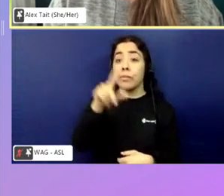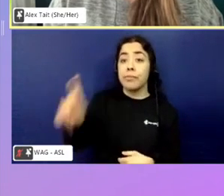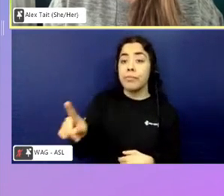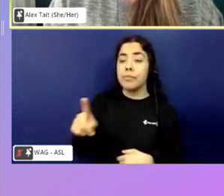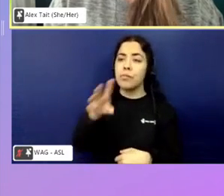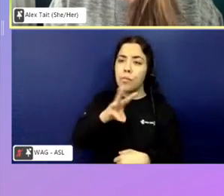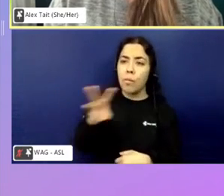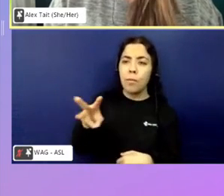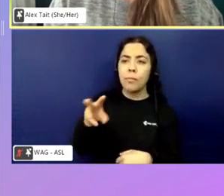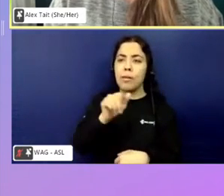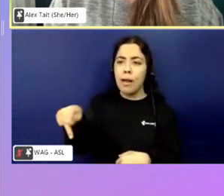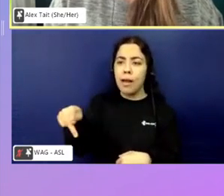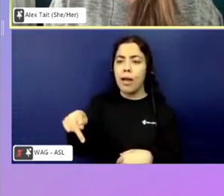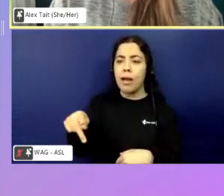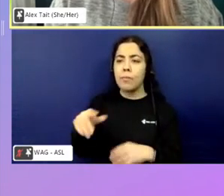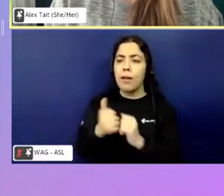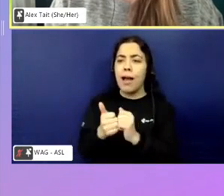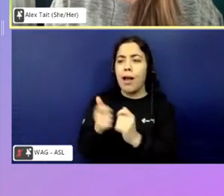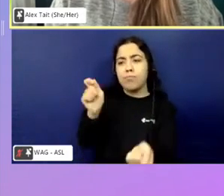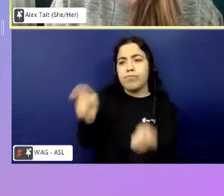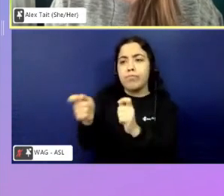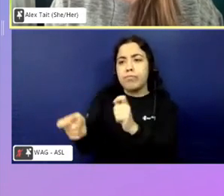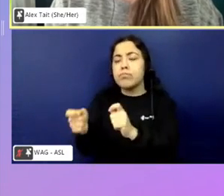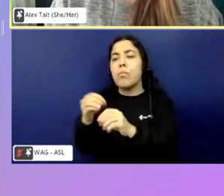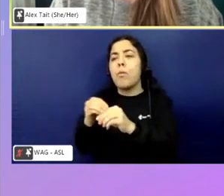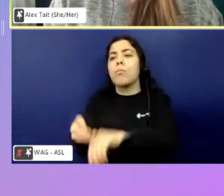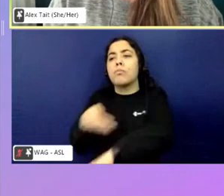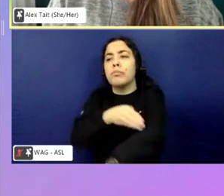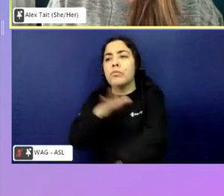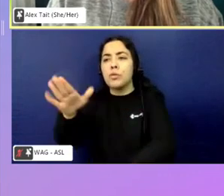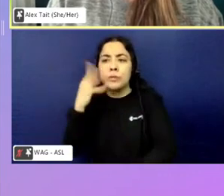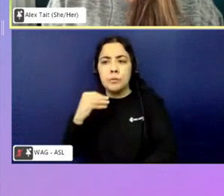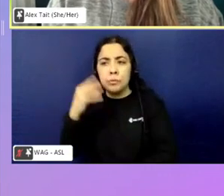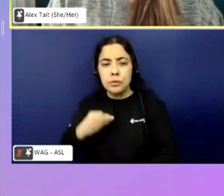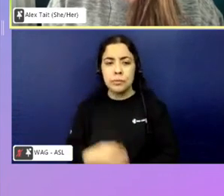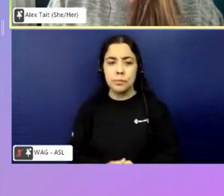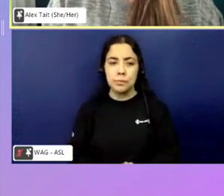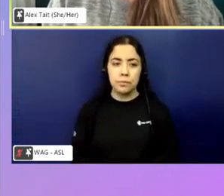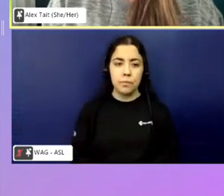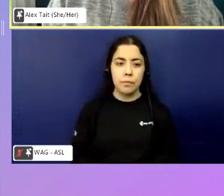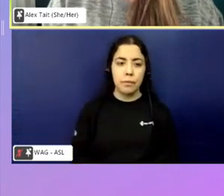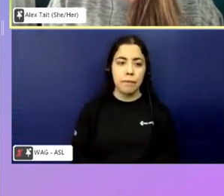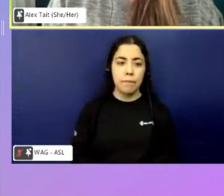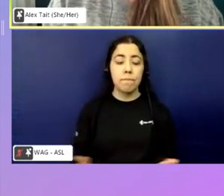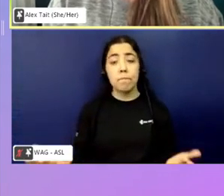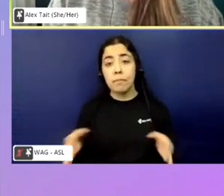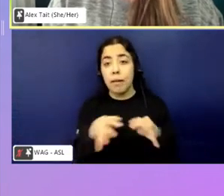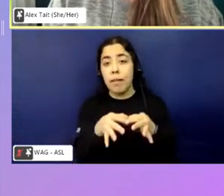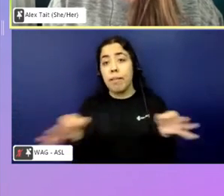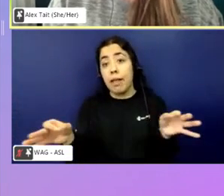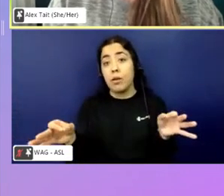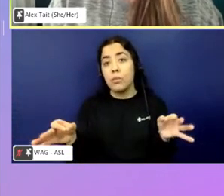that is. Another question I asked is what do you wish websites and or apps did differently to make your experience online